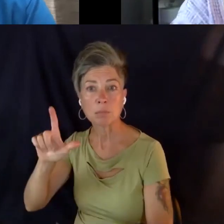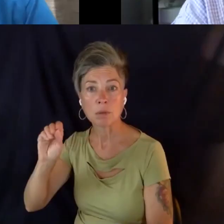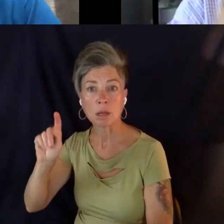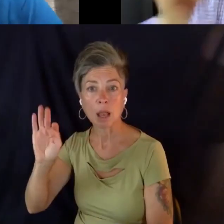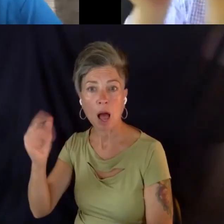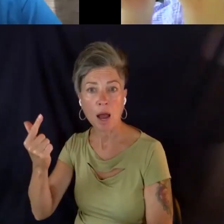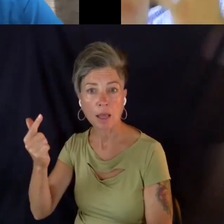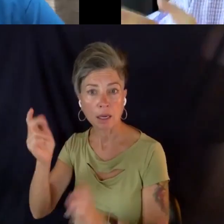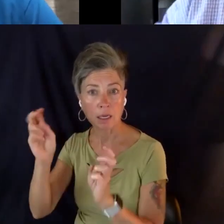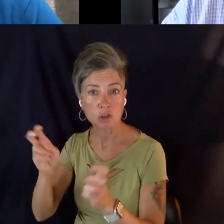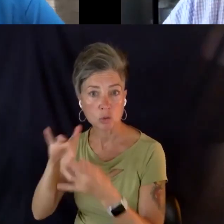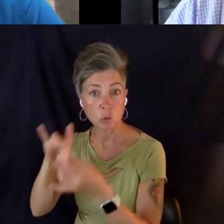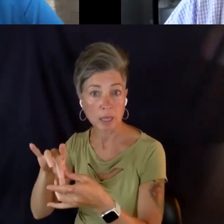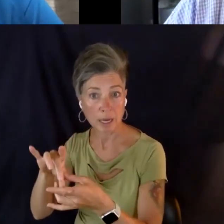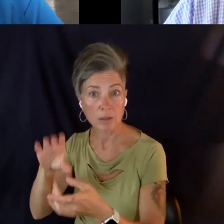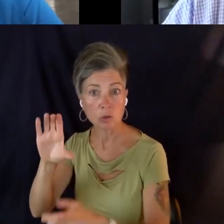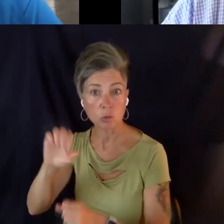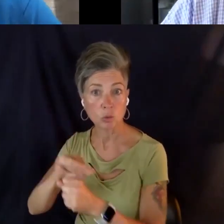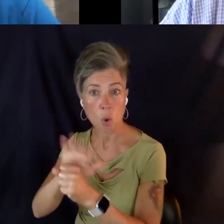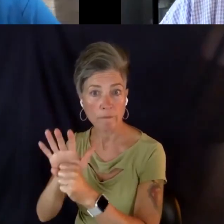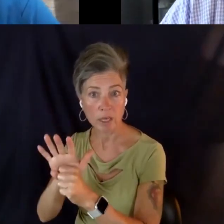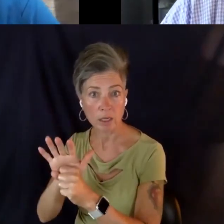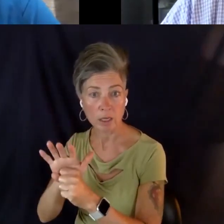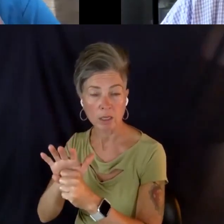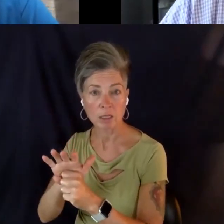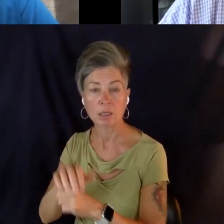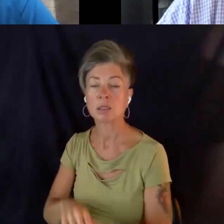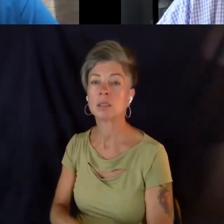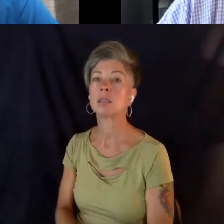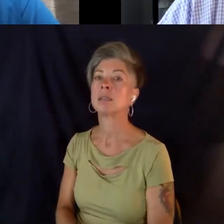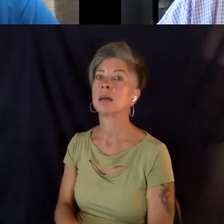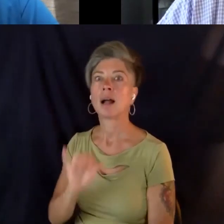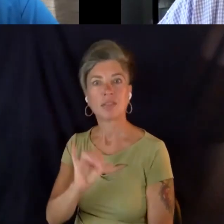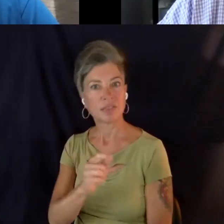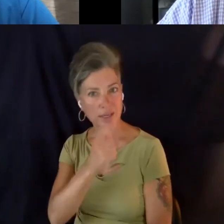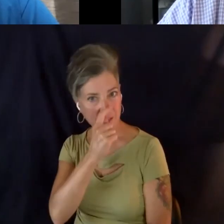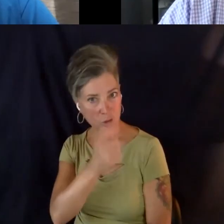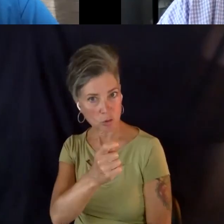related to COVID with that. That's interesting. And we're getting to know a lot more about COVID